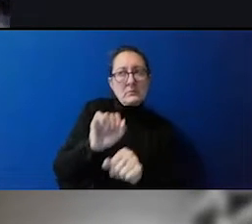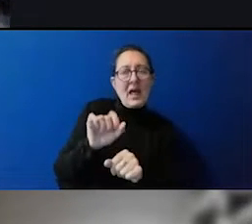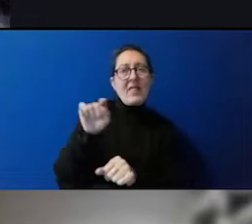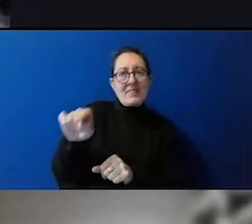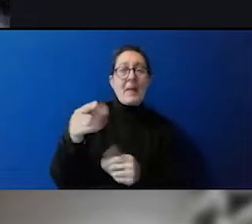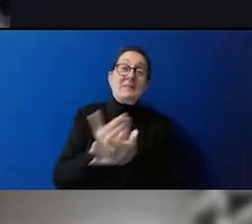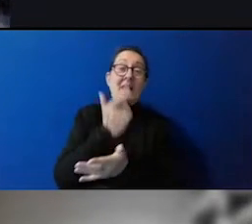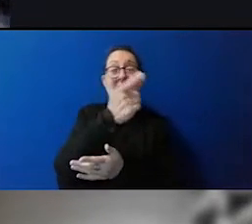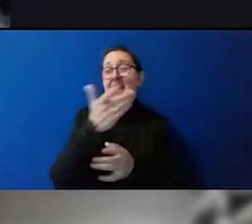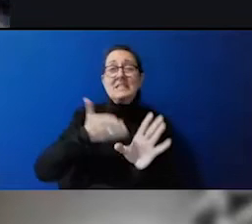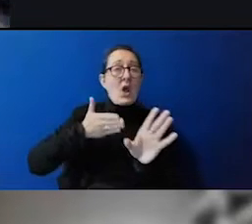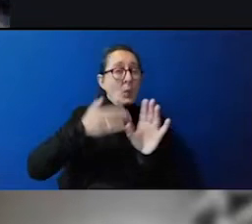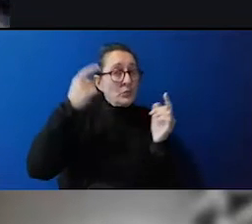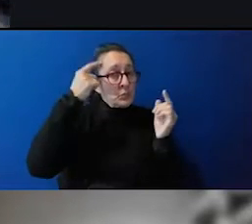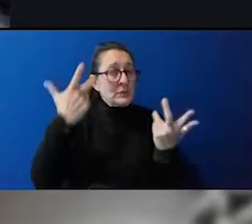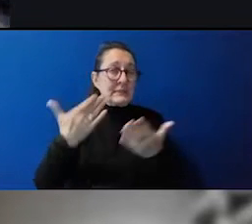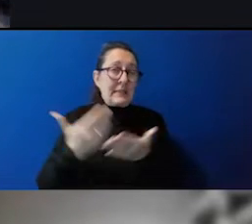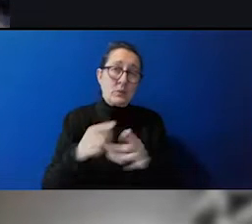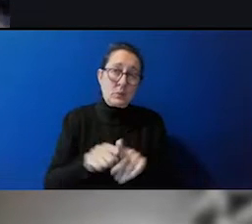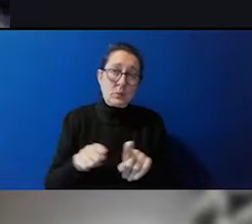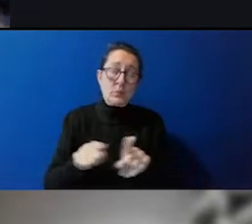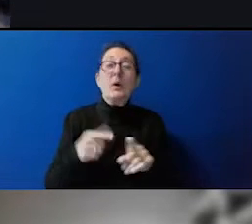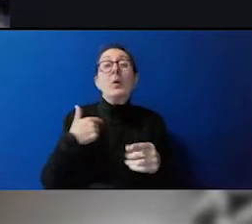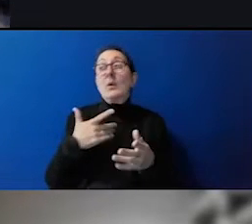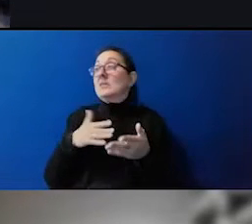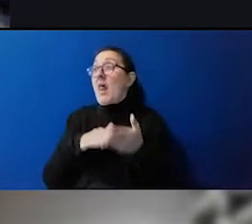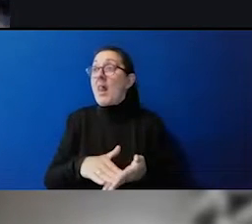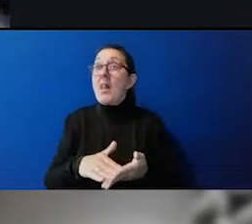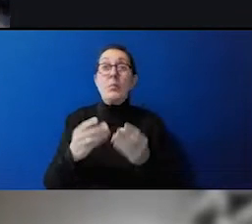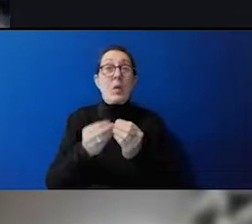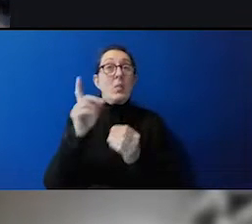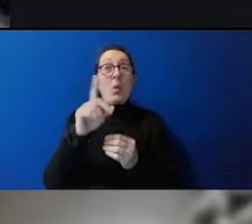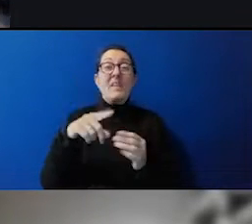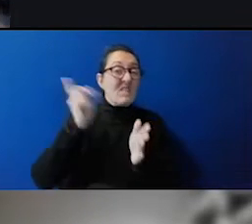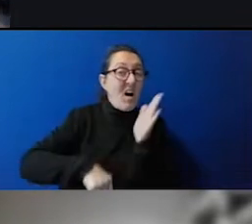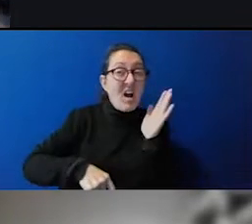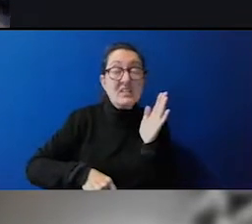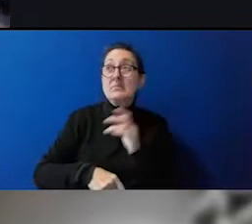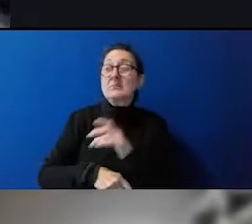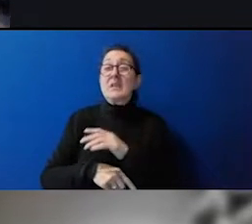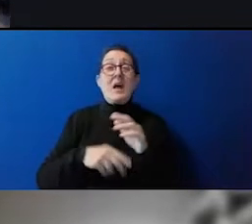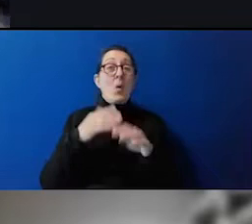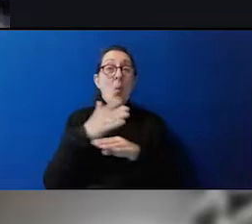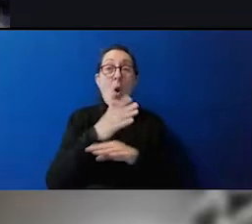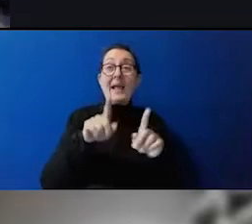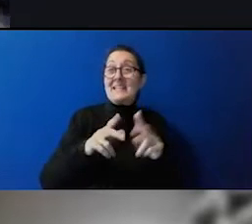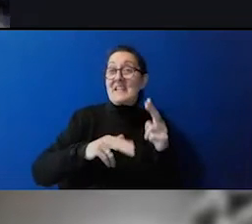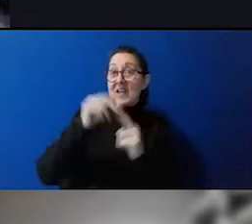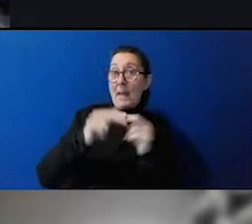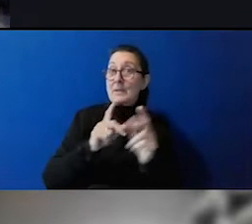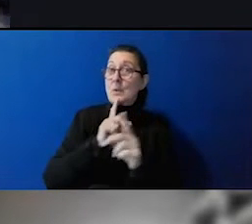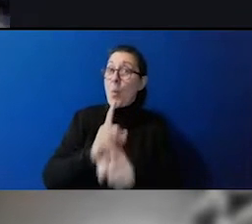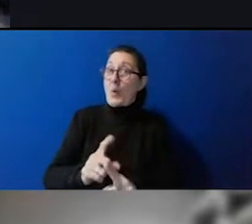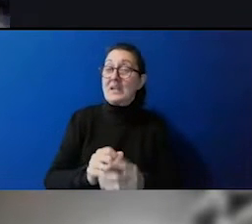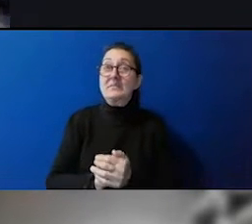we also deal with fines and work and development orders um we see inmates in custody so we often